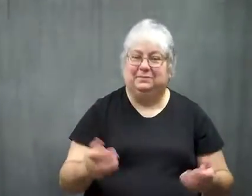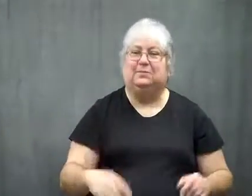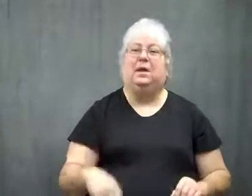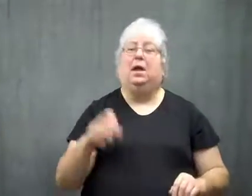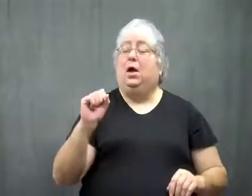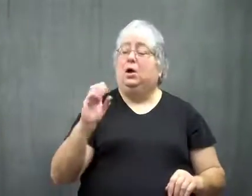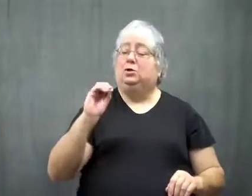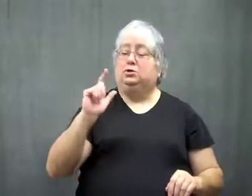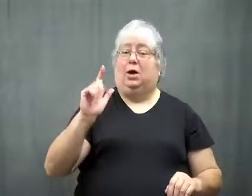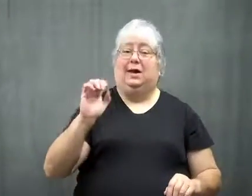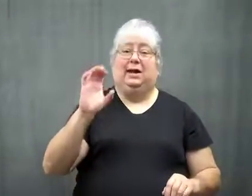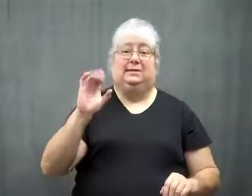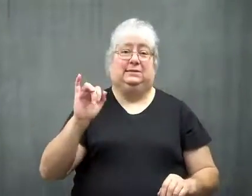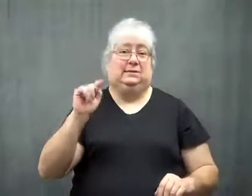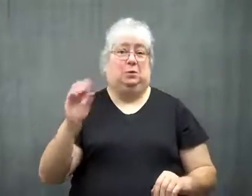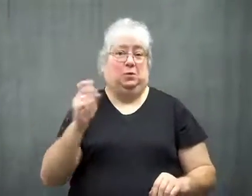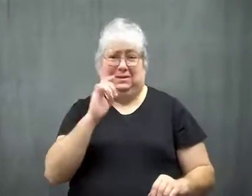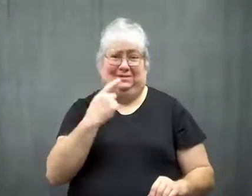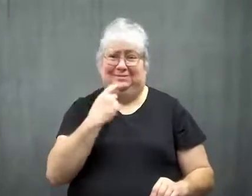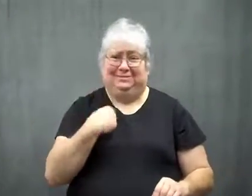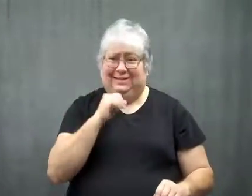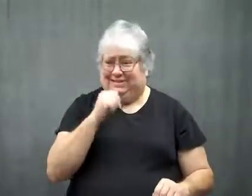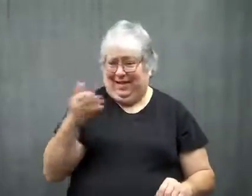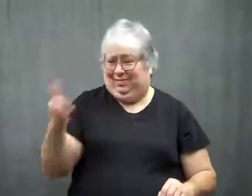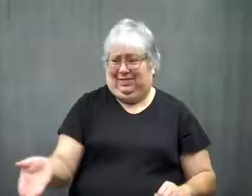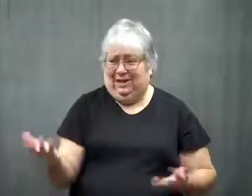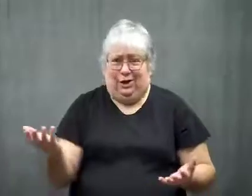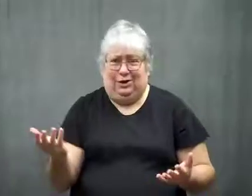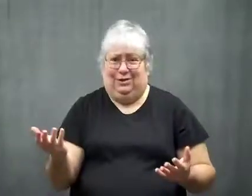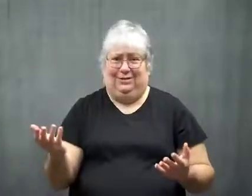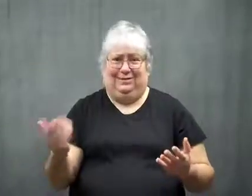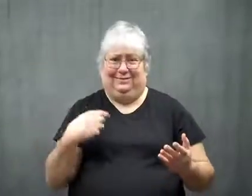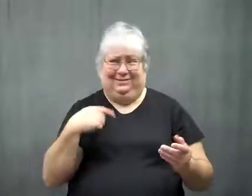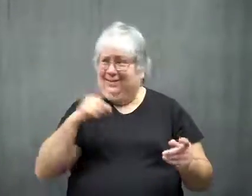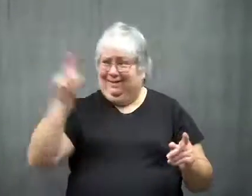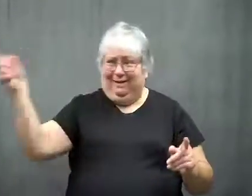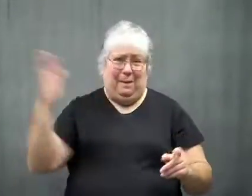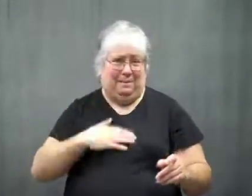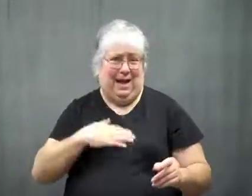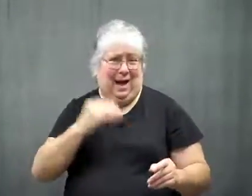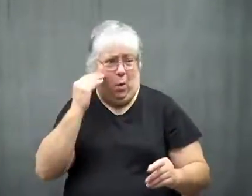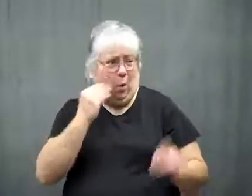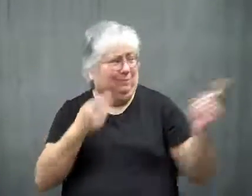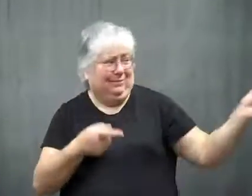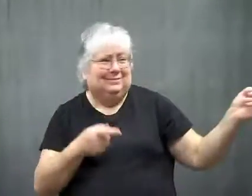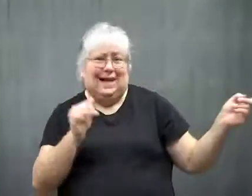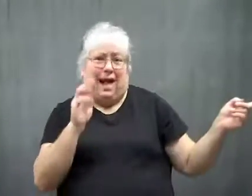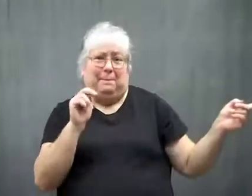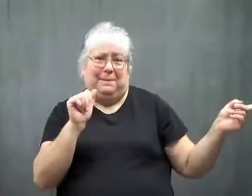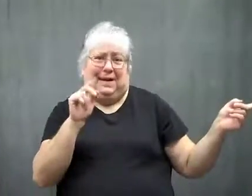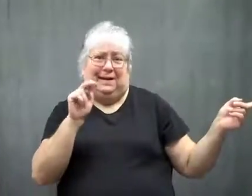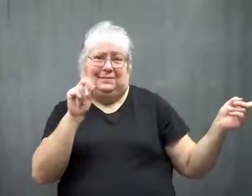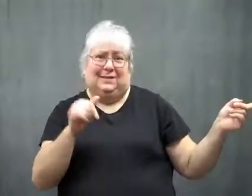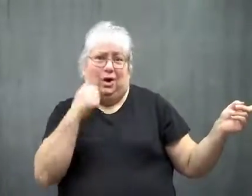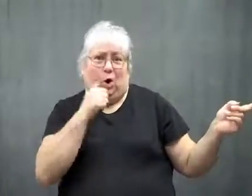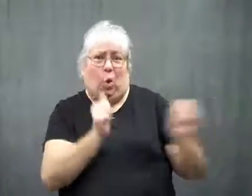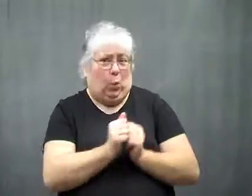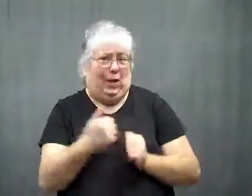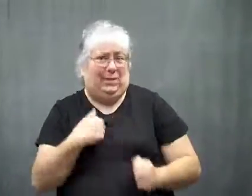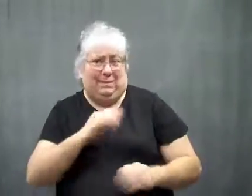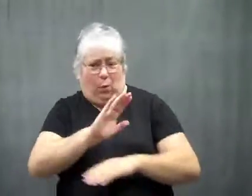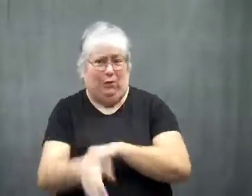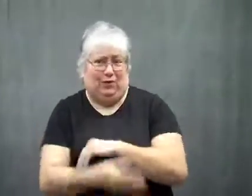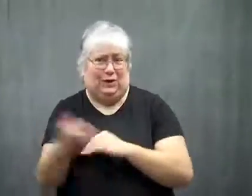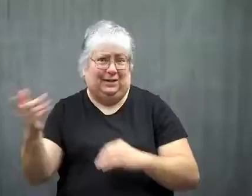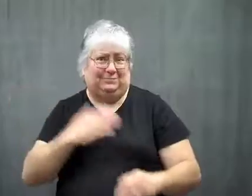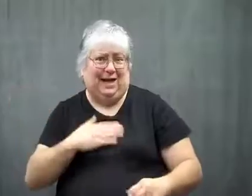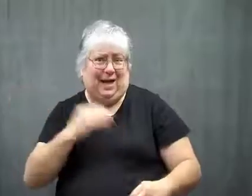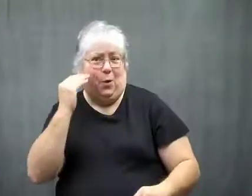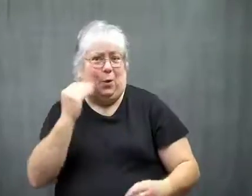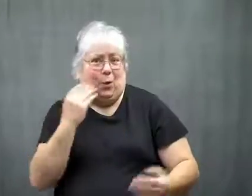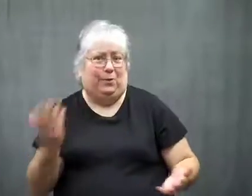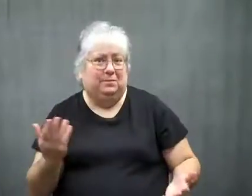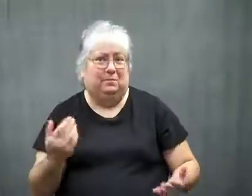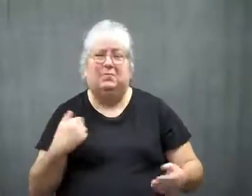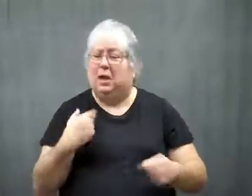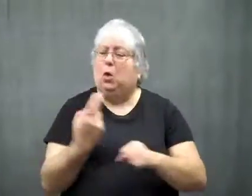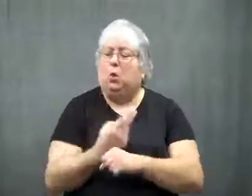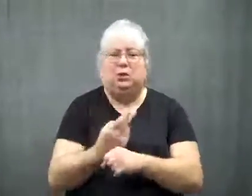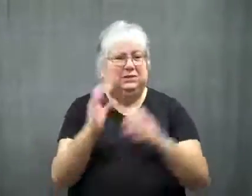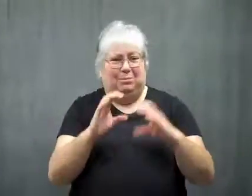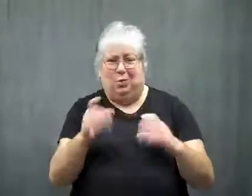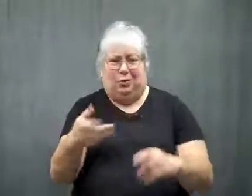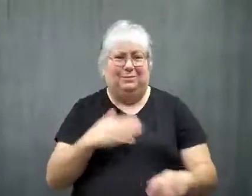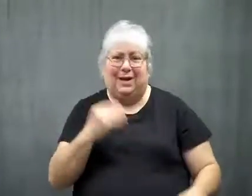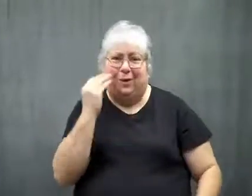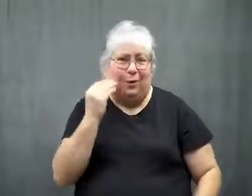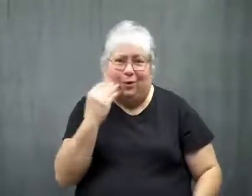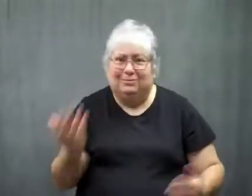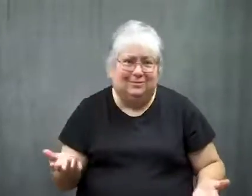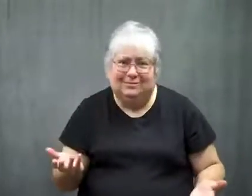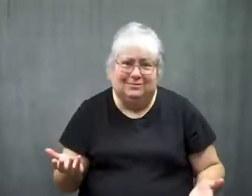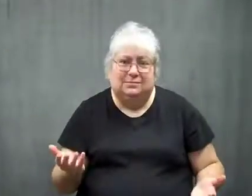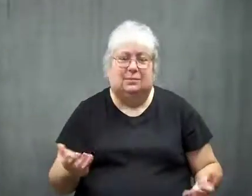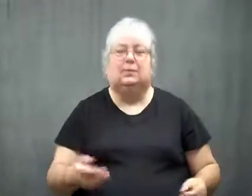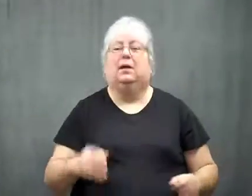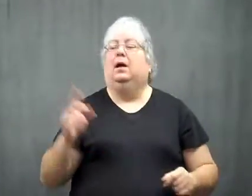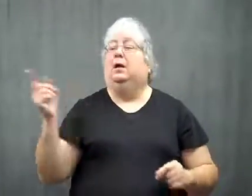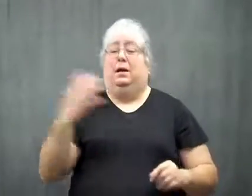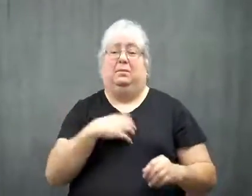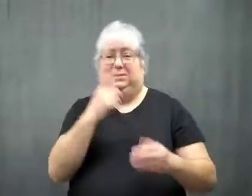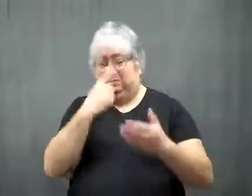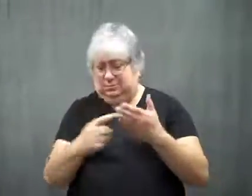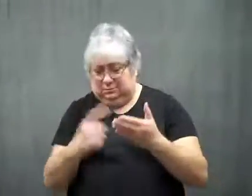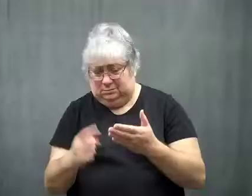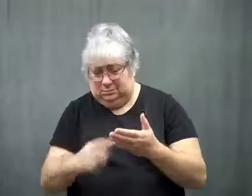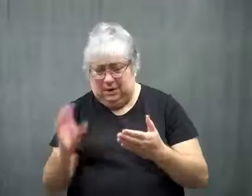Sollecito said he wasn't there. He was home and Amanda was with him all night.